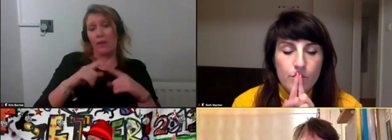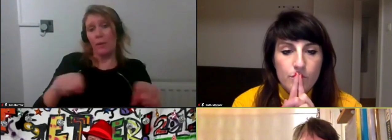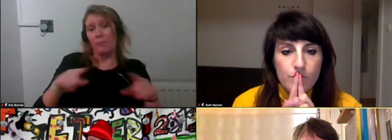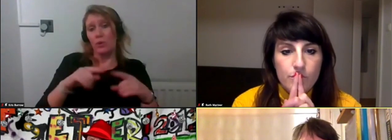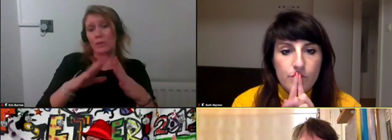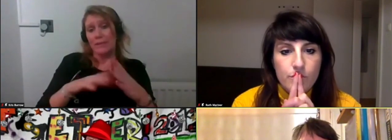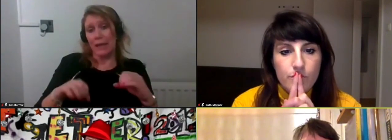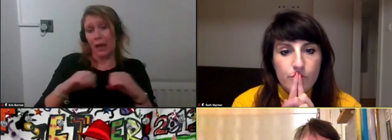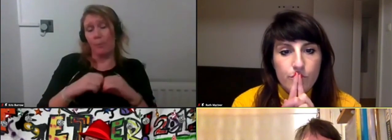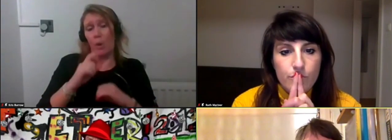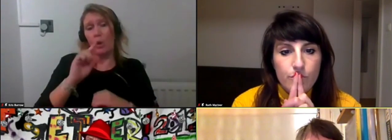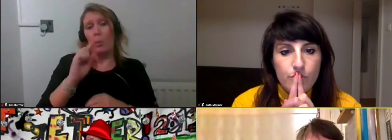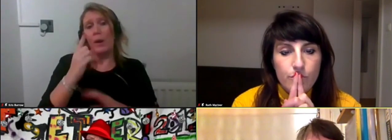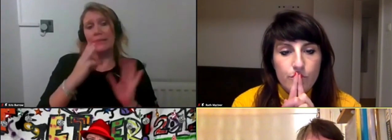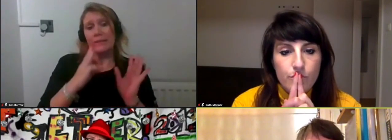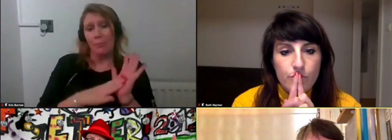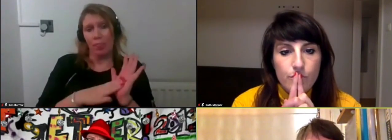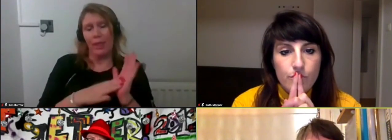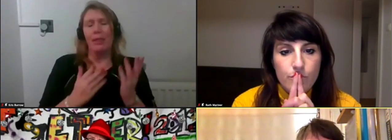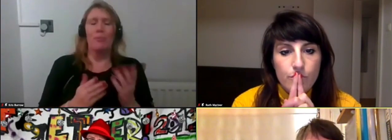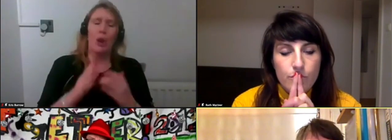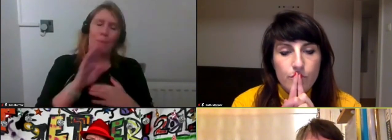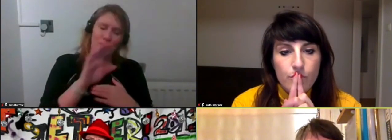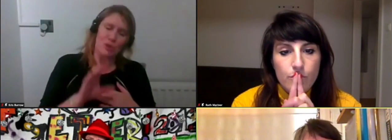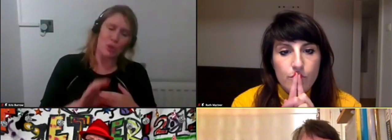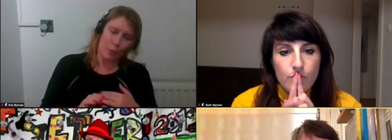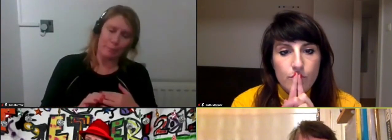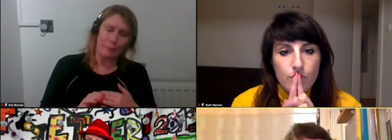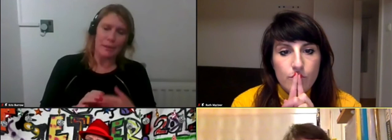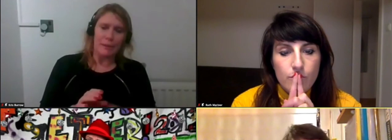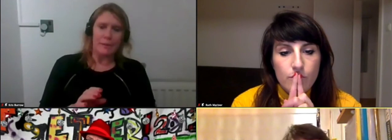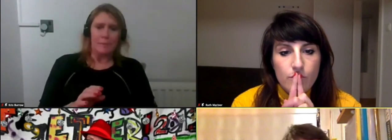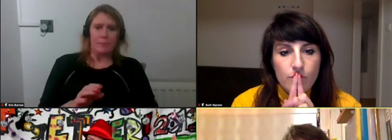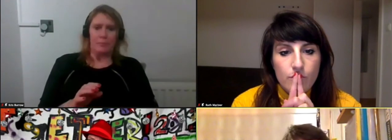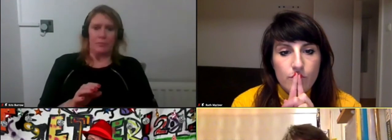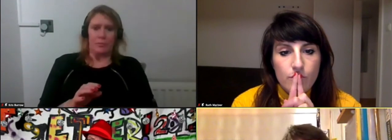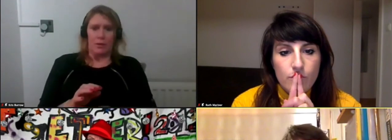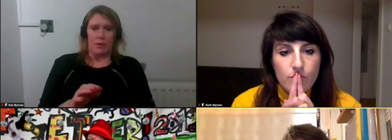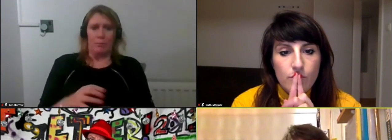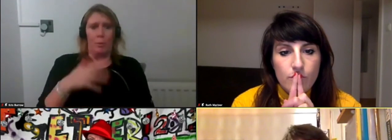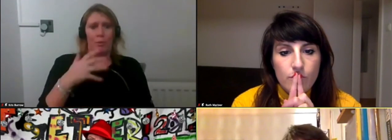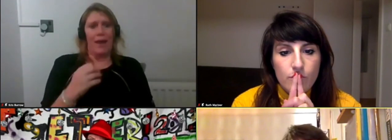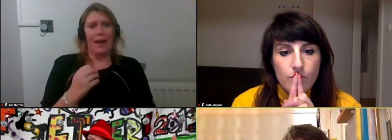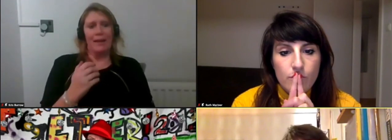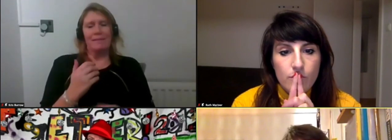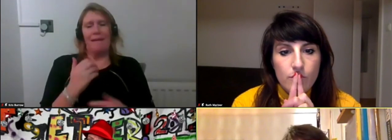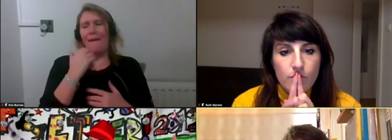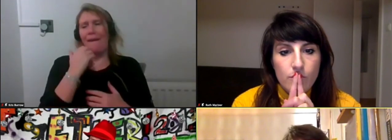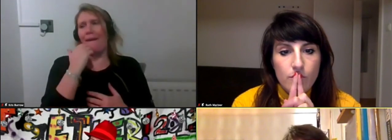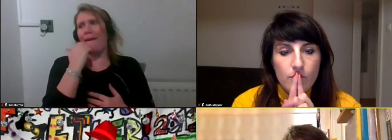moment we have a live Zoom but we just have had every kind of music apart from